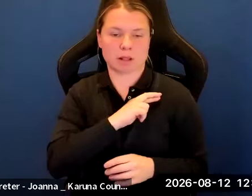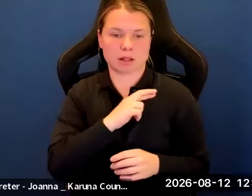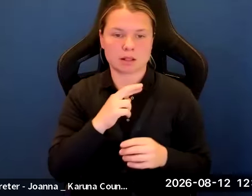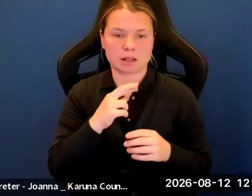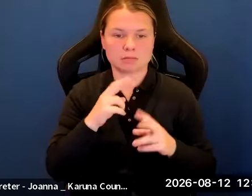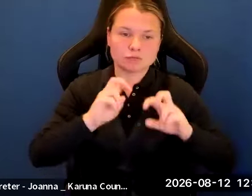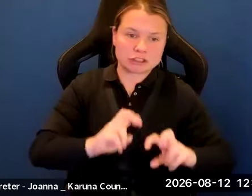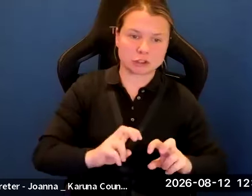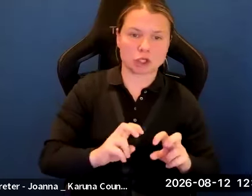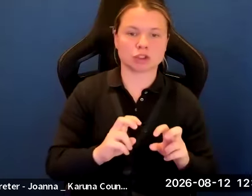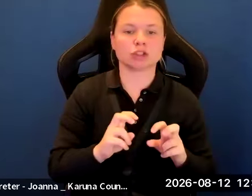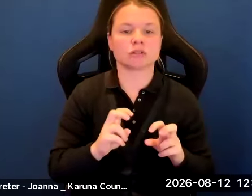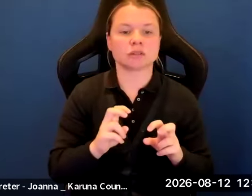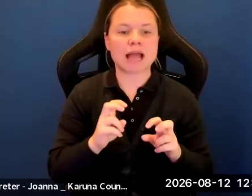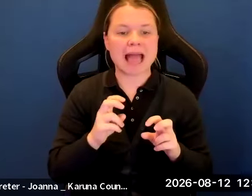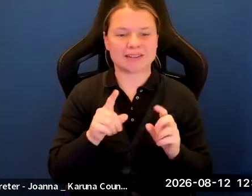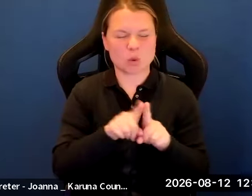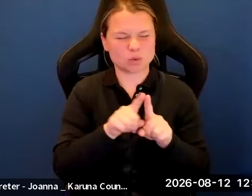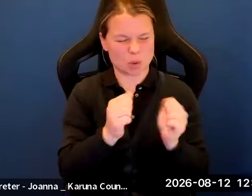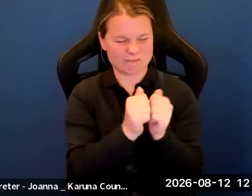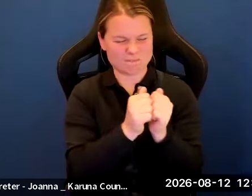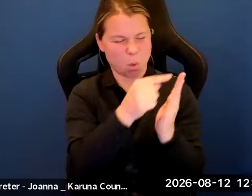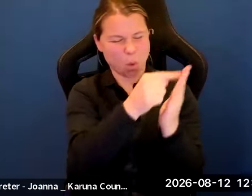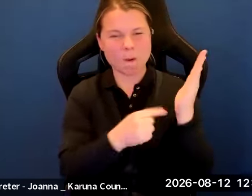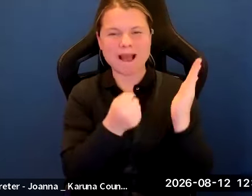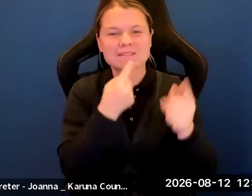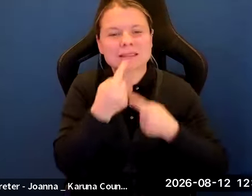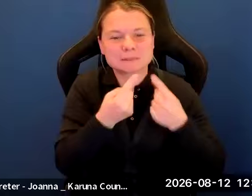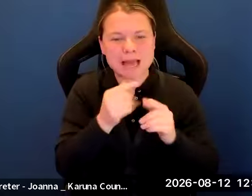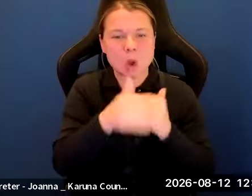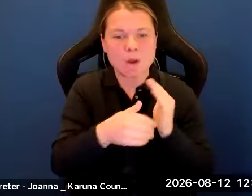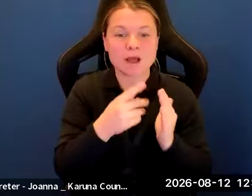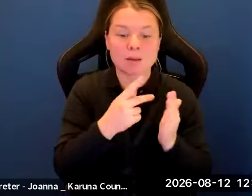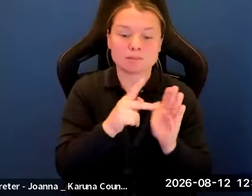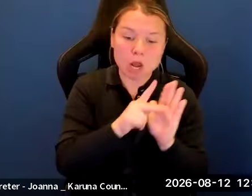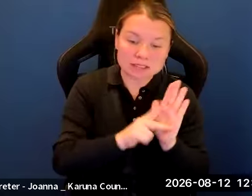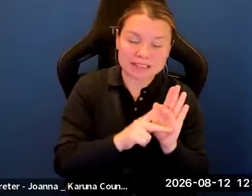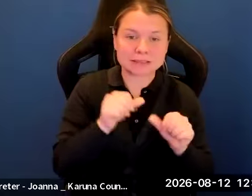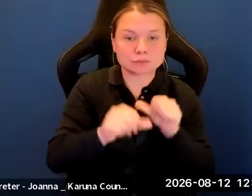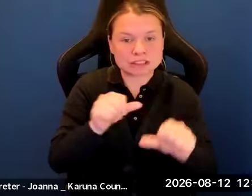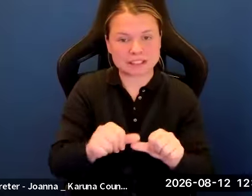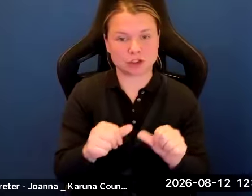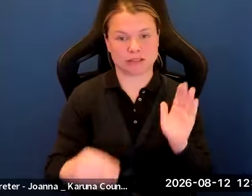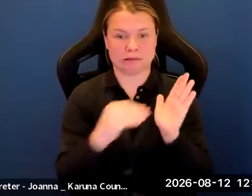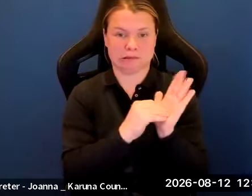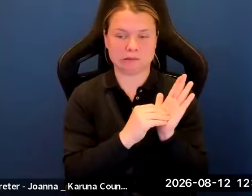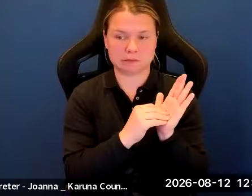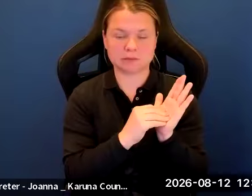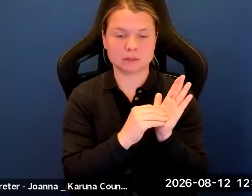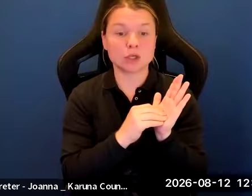code for responsible conduct for research. Or have a formal partnership with an organisation